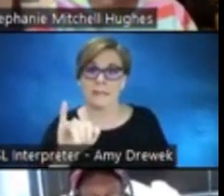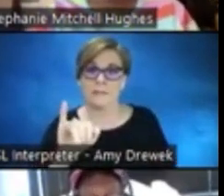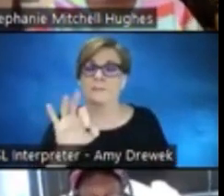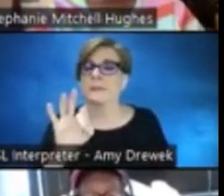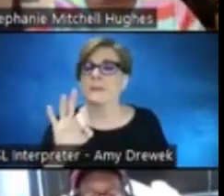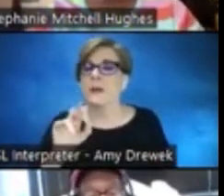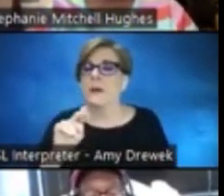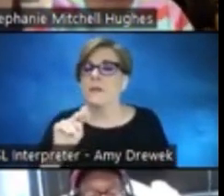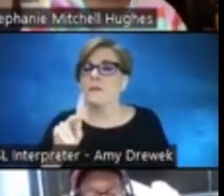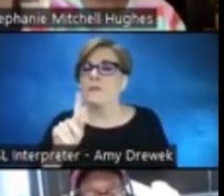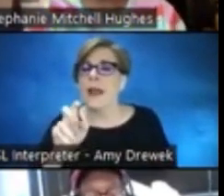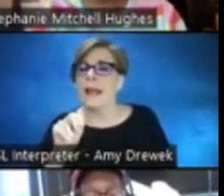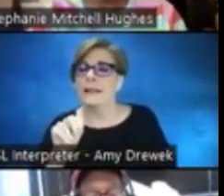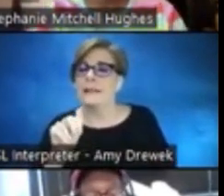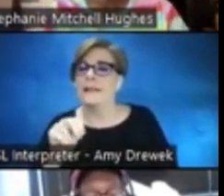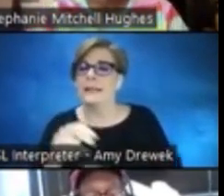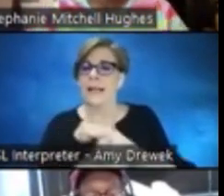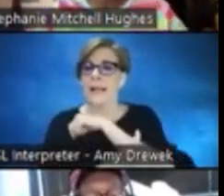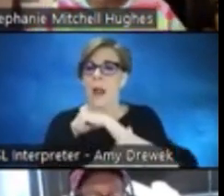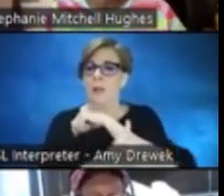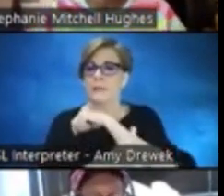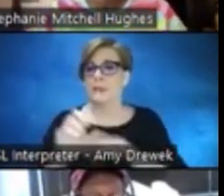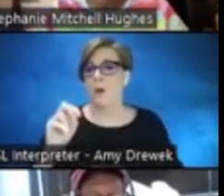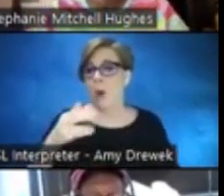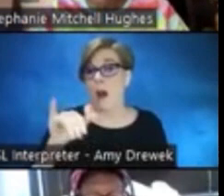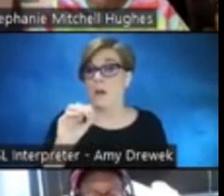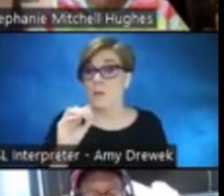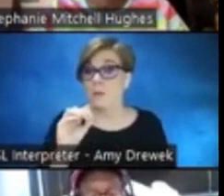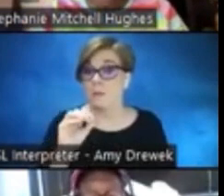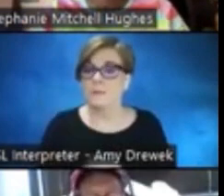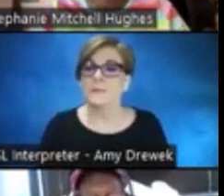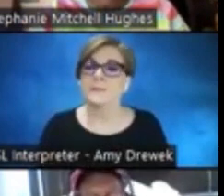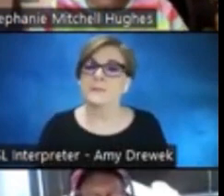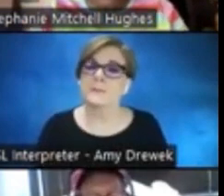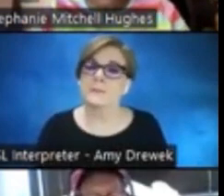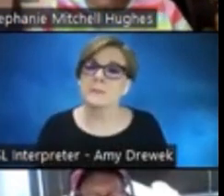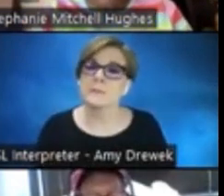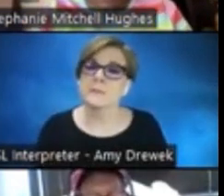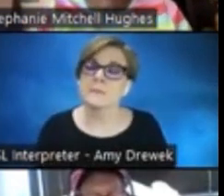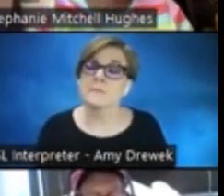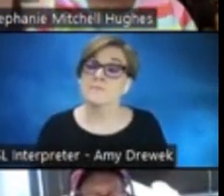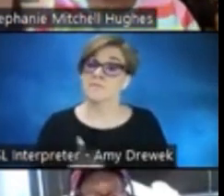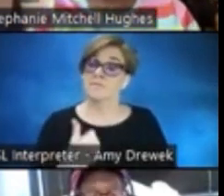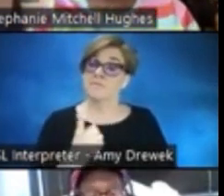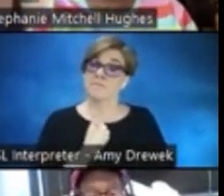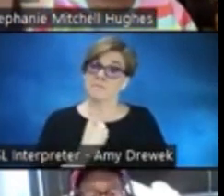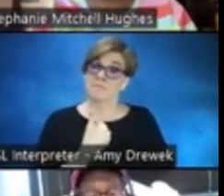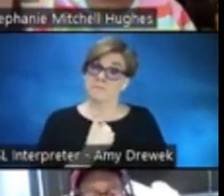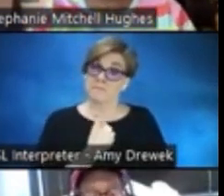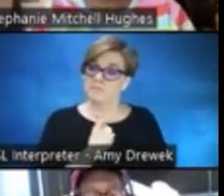COUNTY OHIO. I AM A PERSON WHO HAS LIVED WITH DEPRESSION